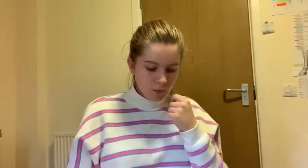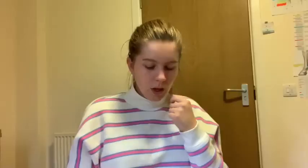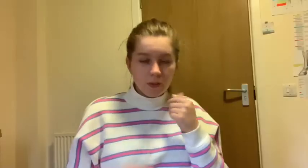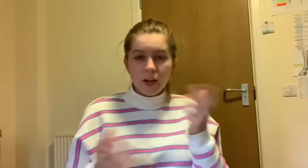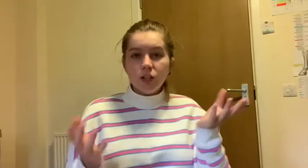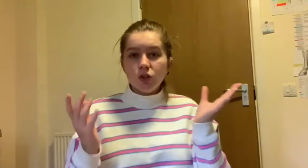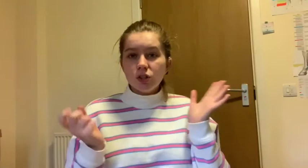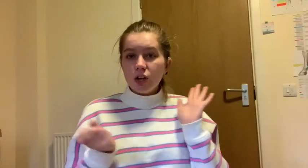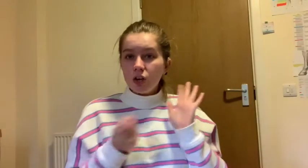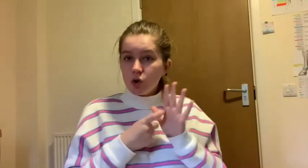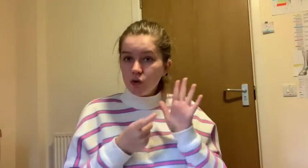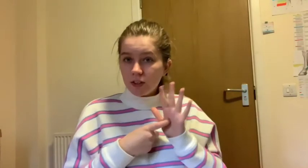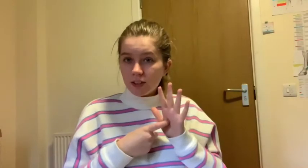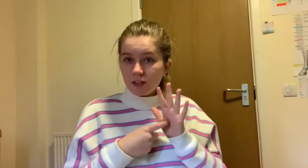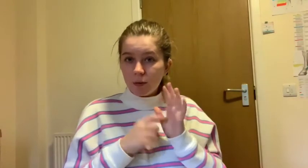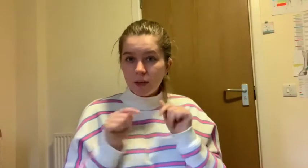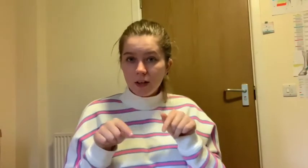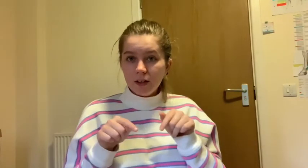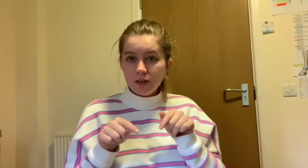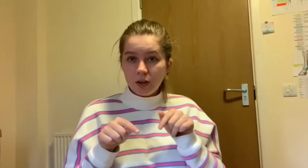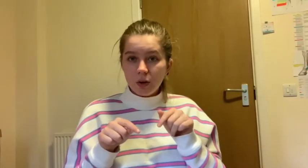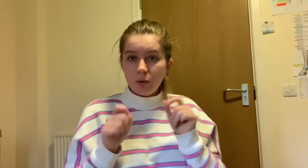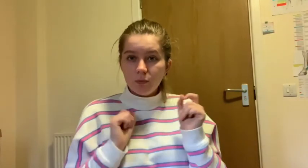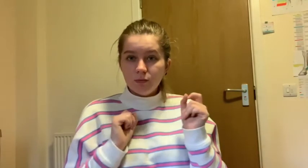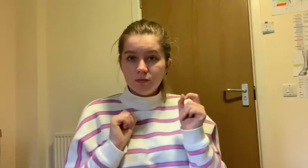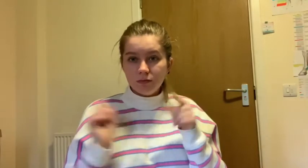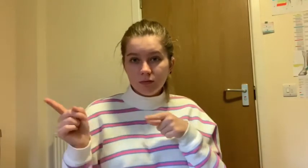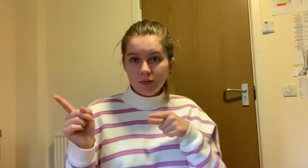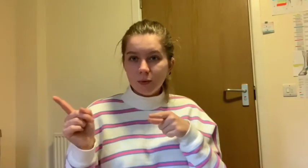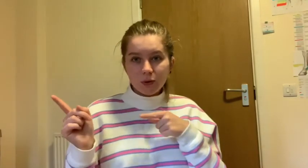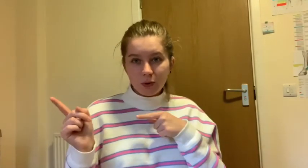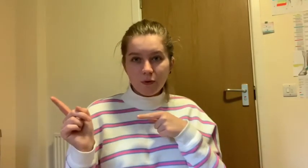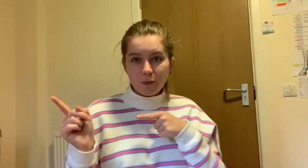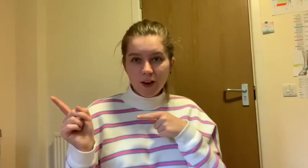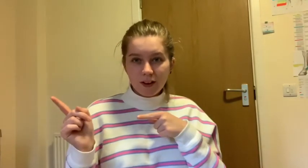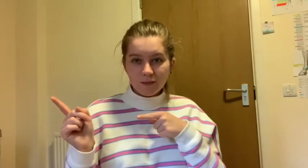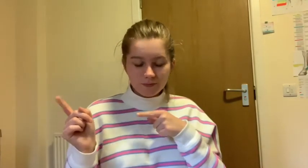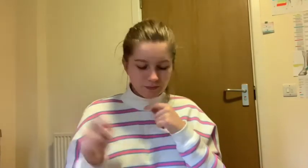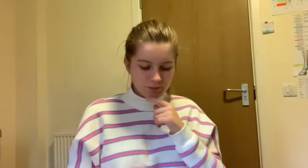and then it does the chorus from here. Let's go from there.